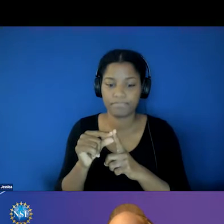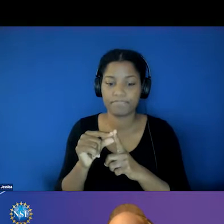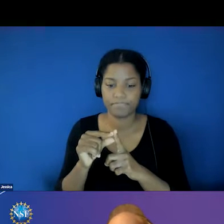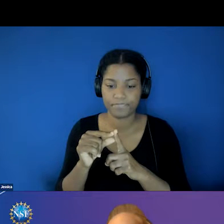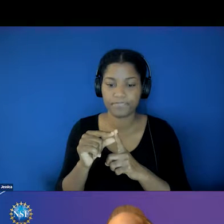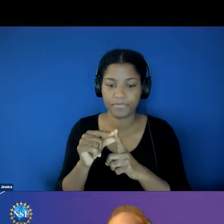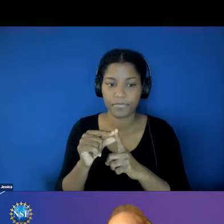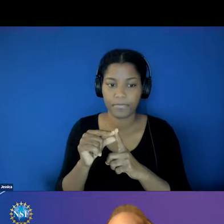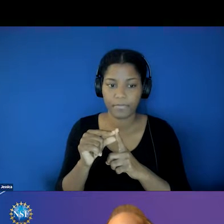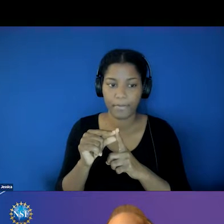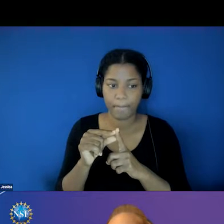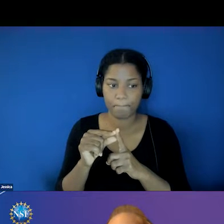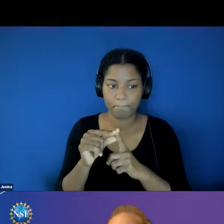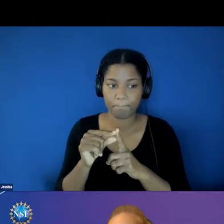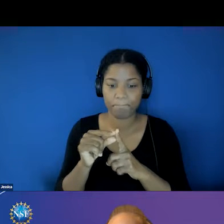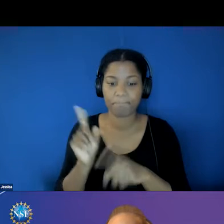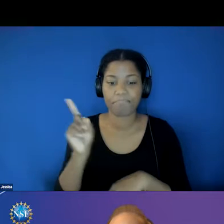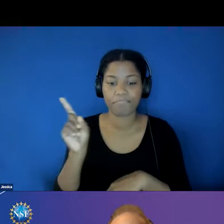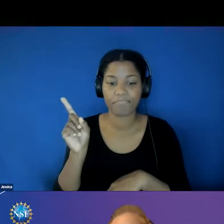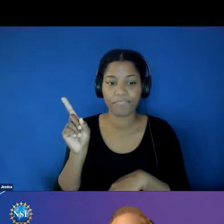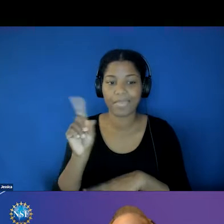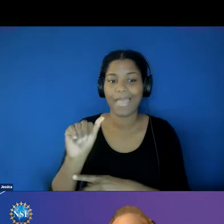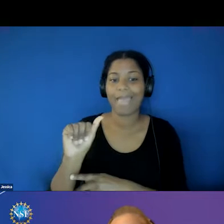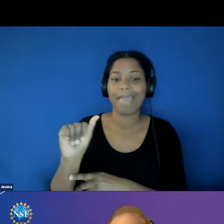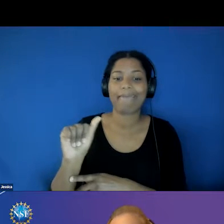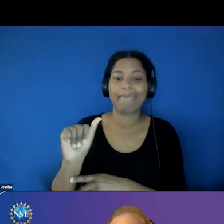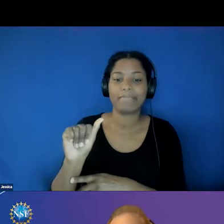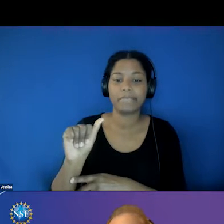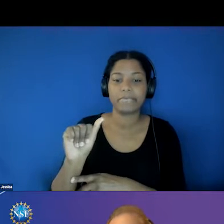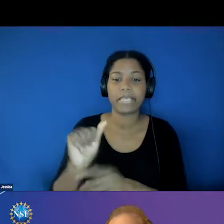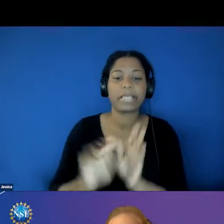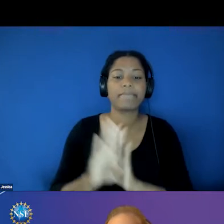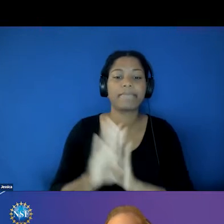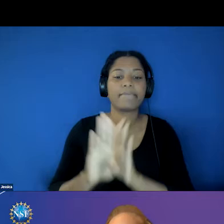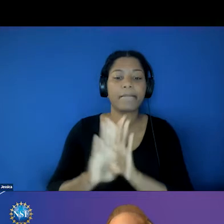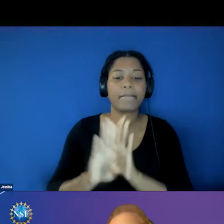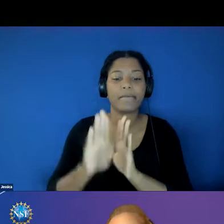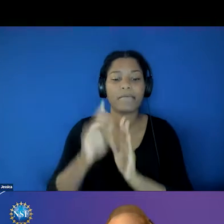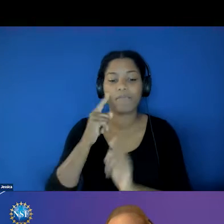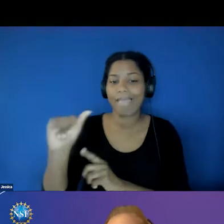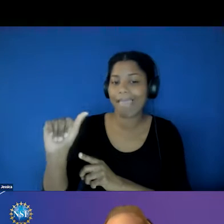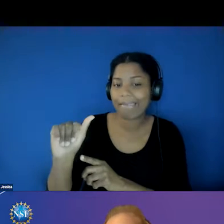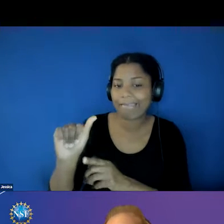So, it's the acquisition or development or, a major shared used research instrument.